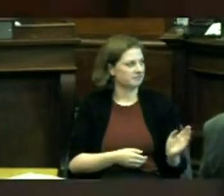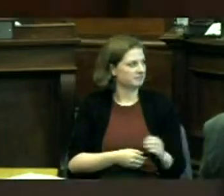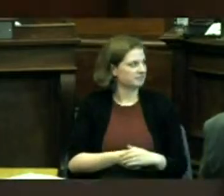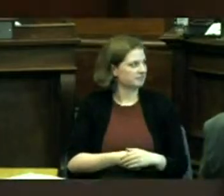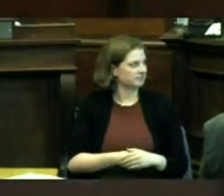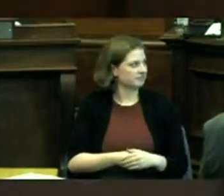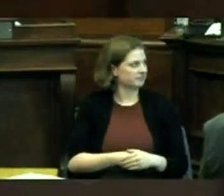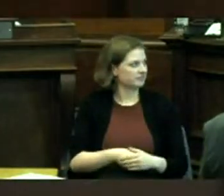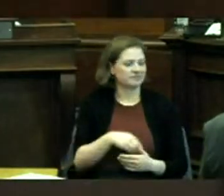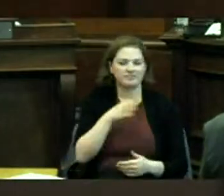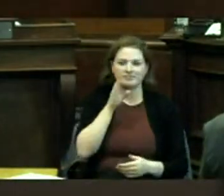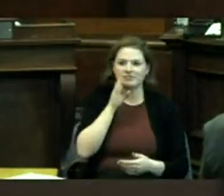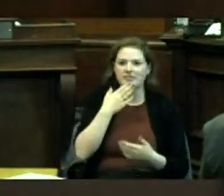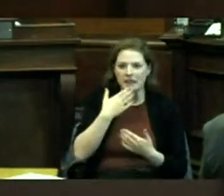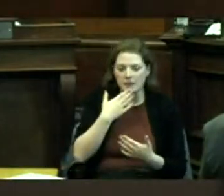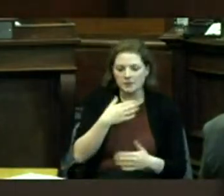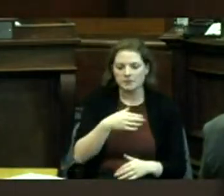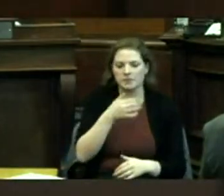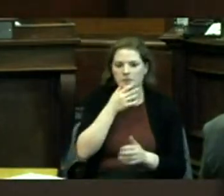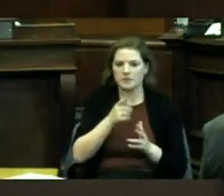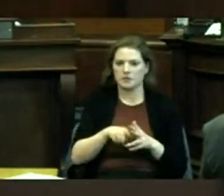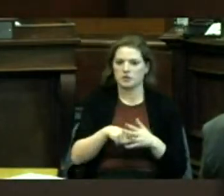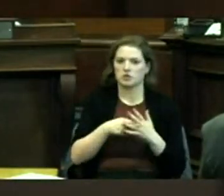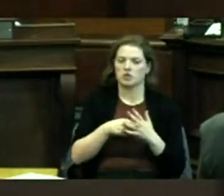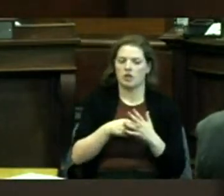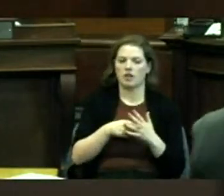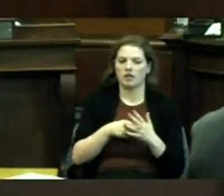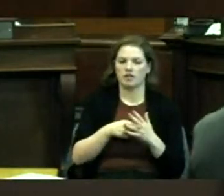presentation, but I am happy to